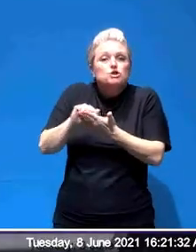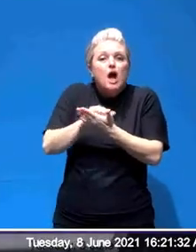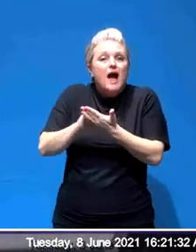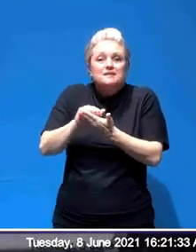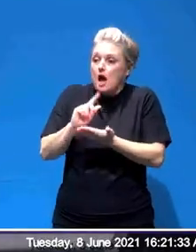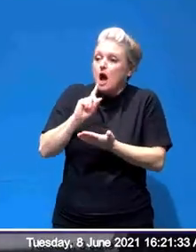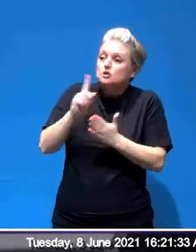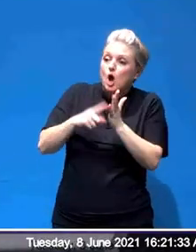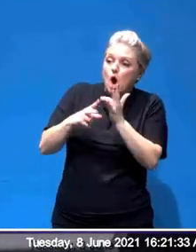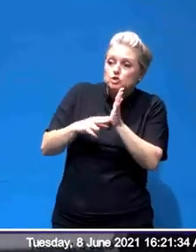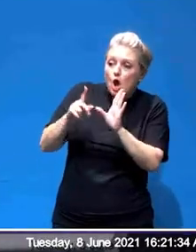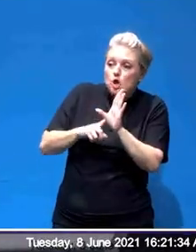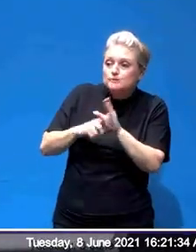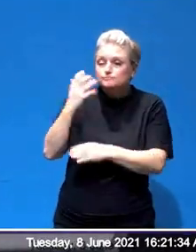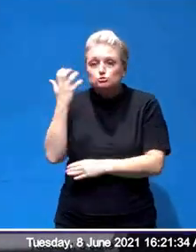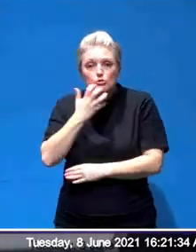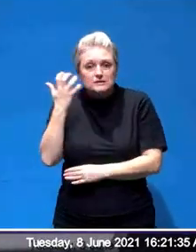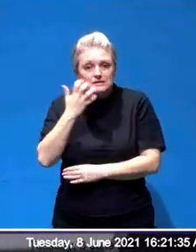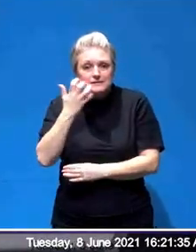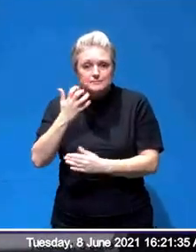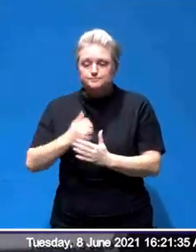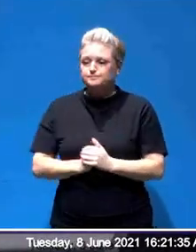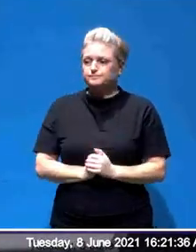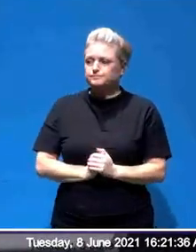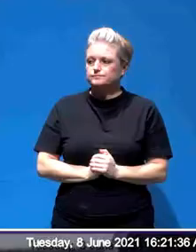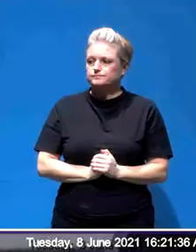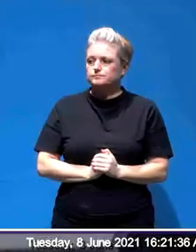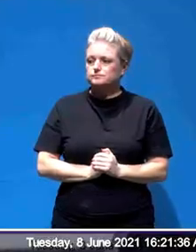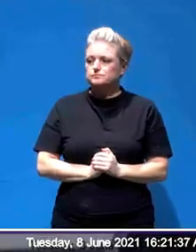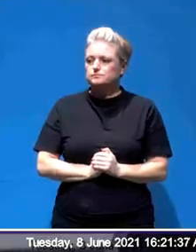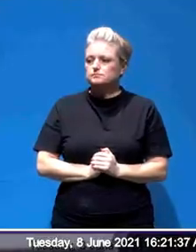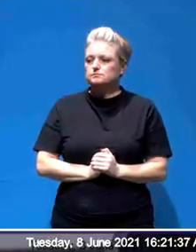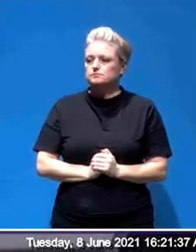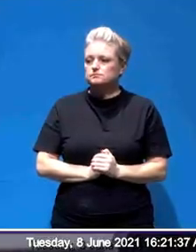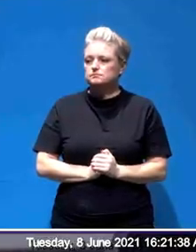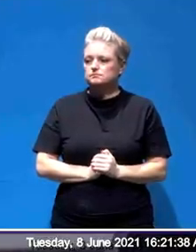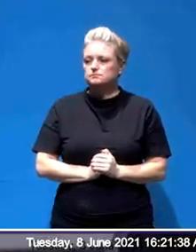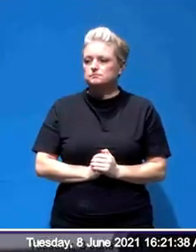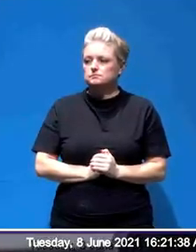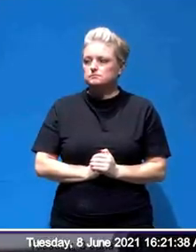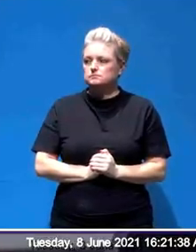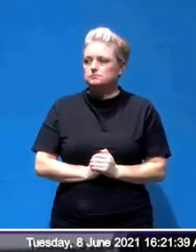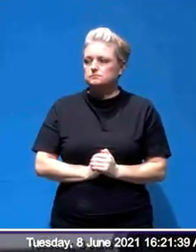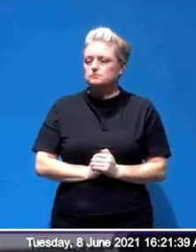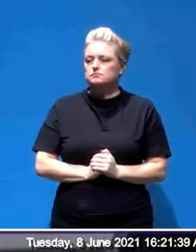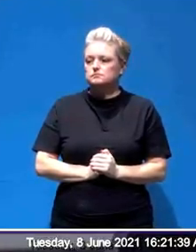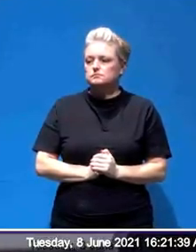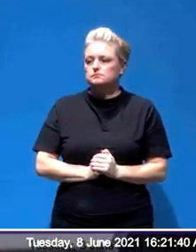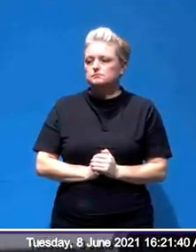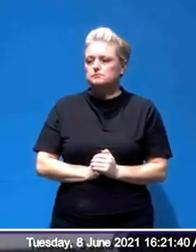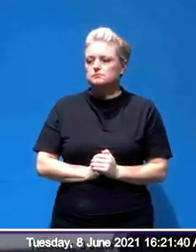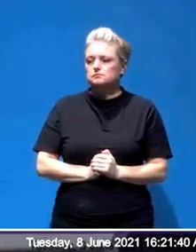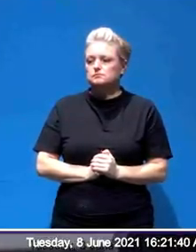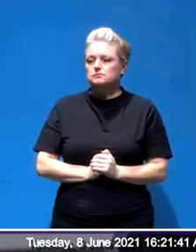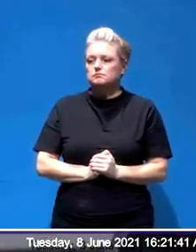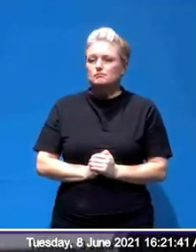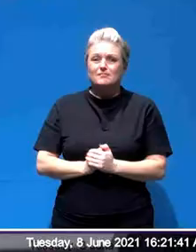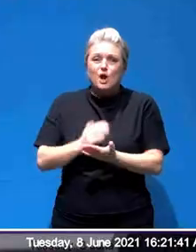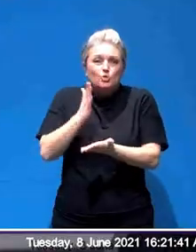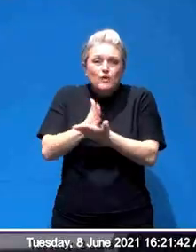The correspondence was not designed to cause any trauma to any family.